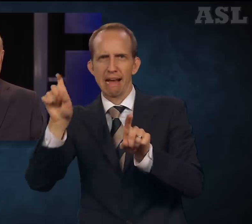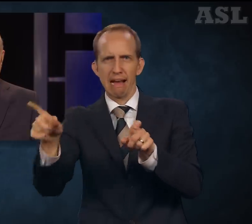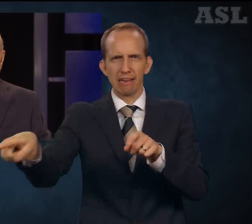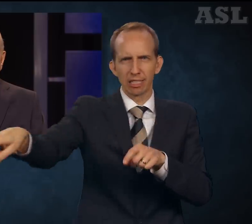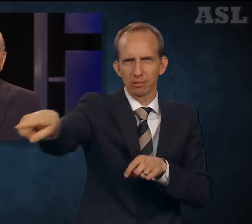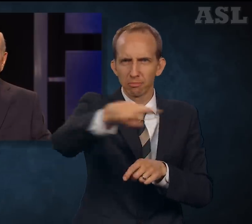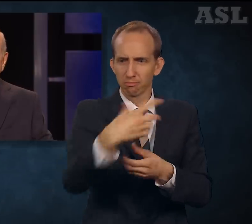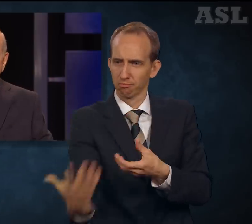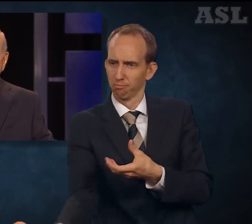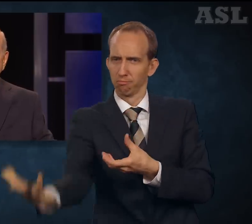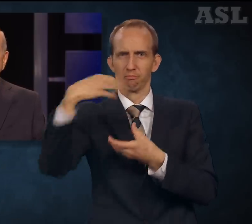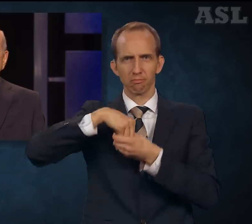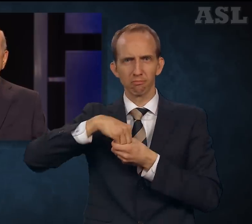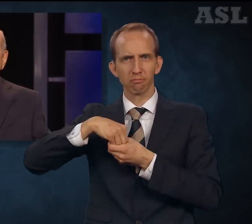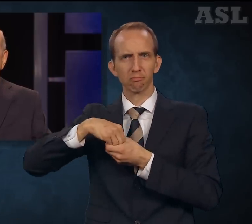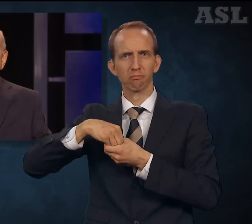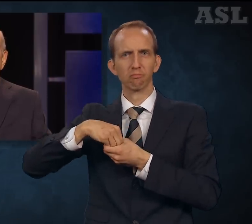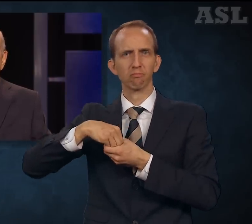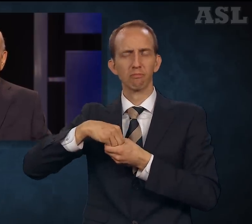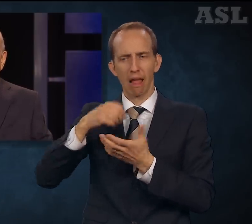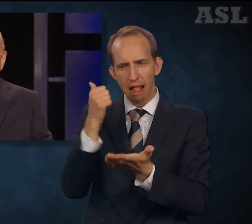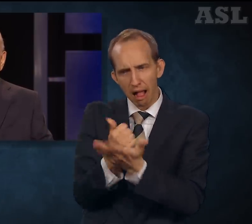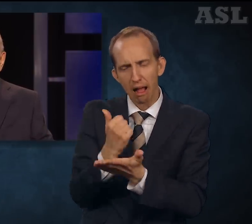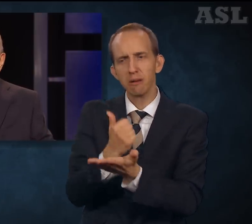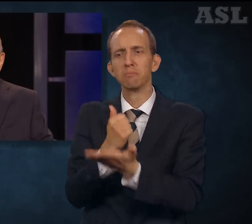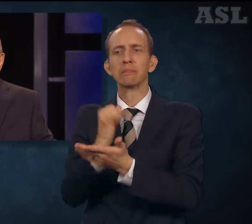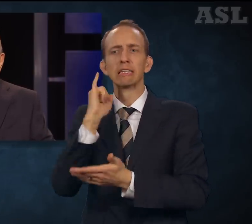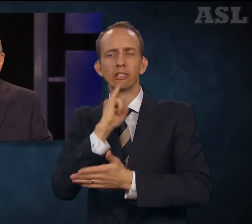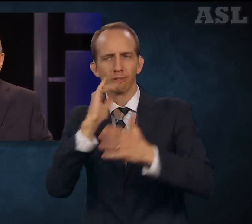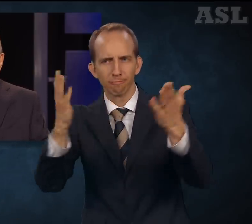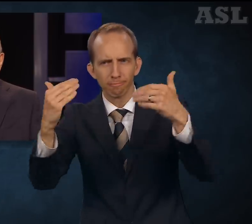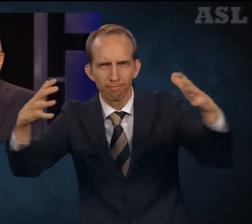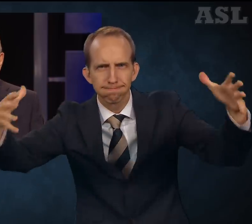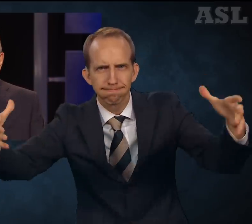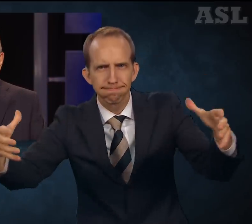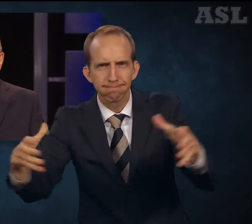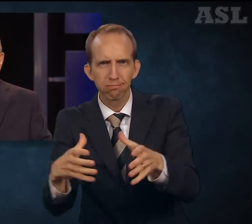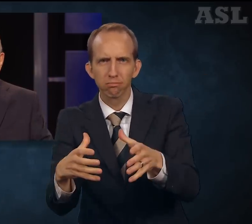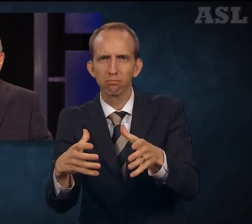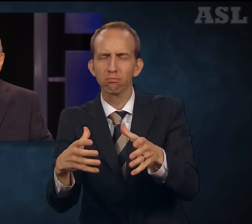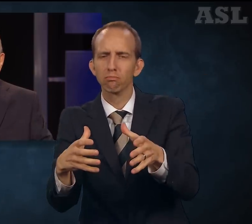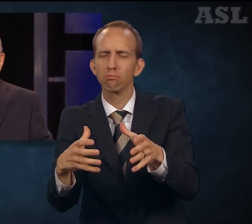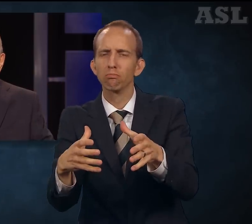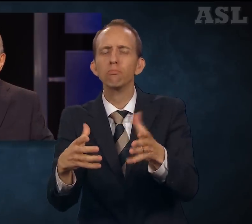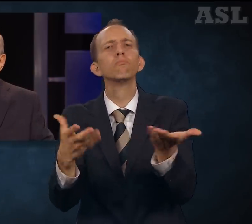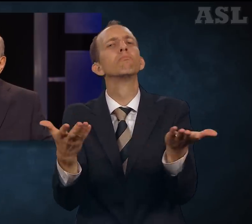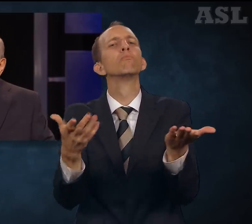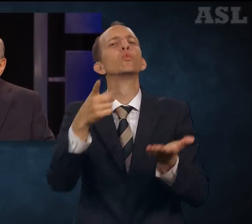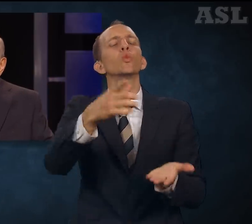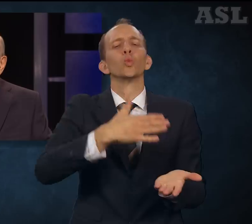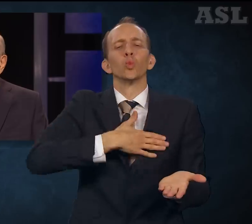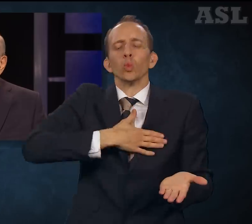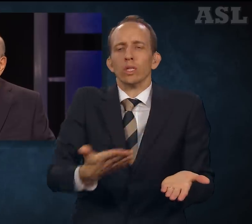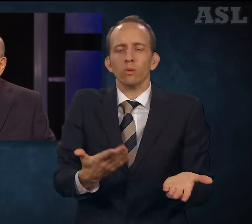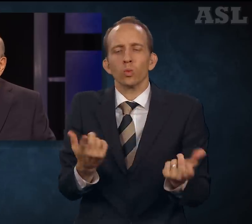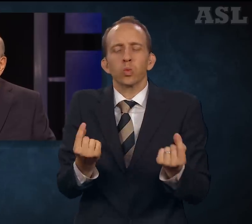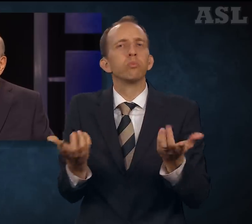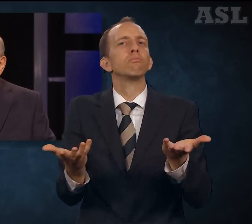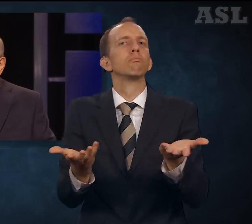18-YEAR-OLD PERSON IN THE